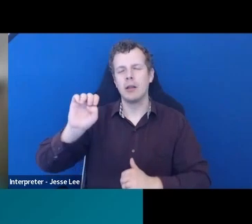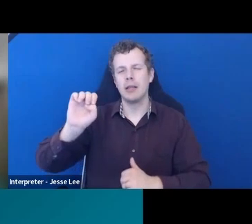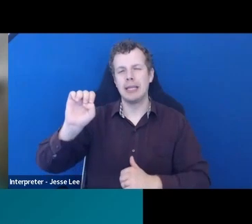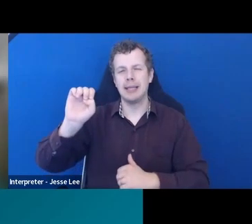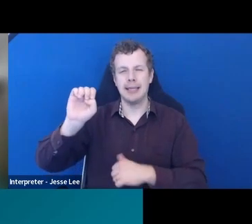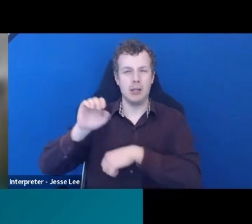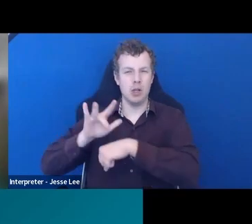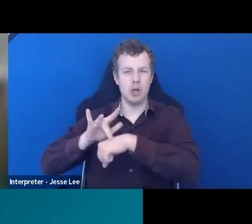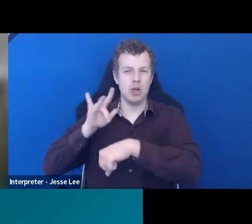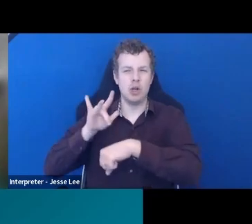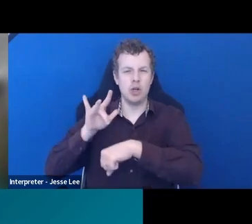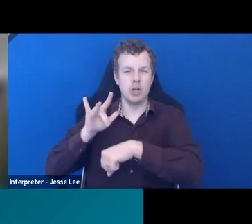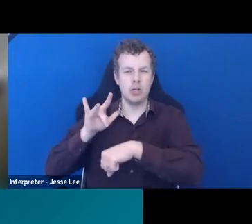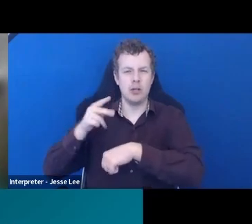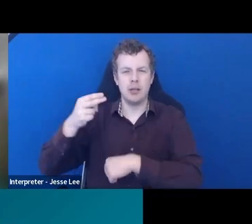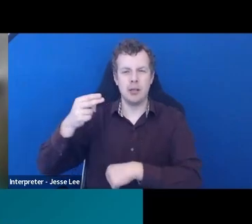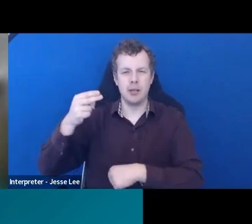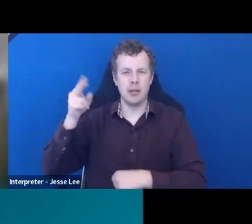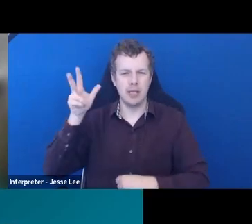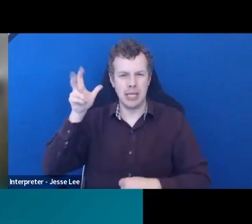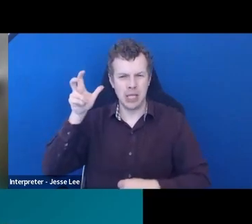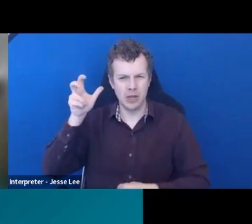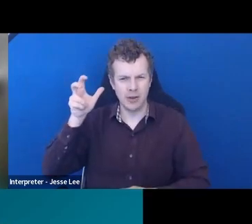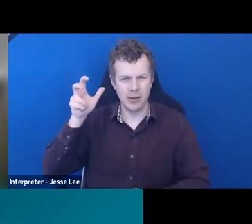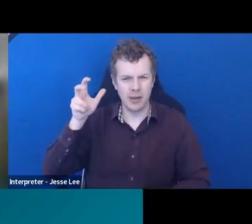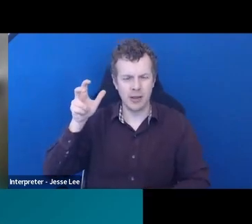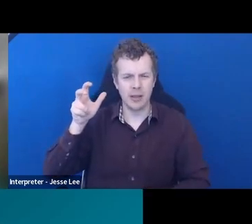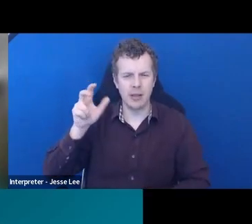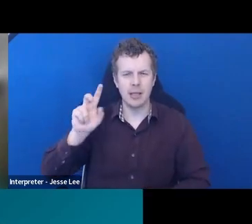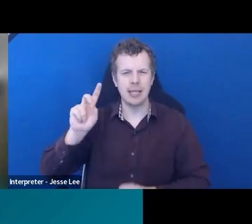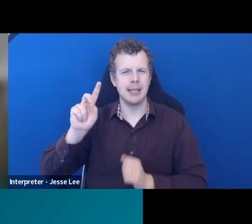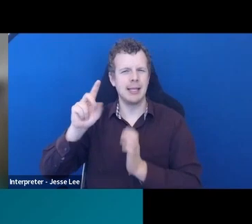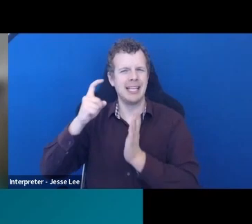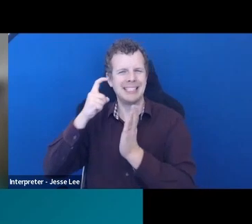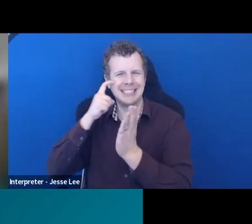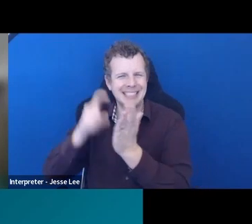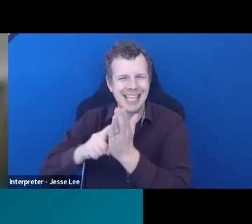Detection and Intervention Program.